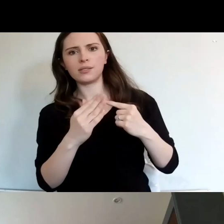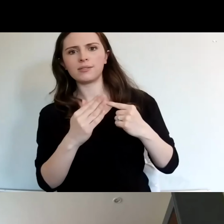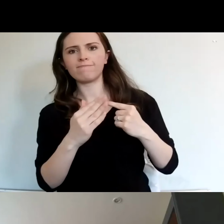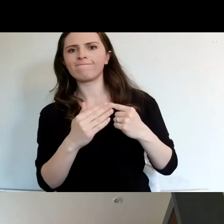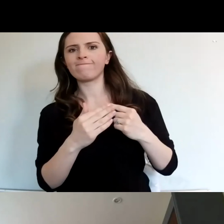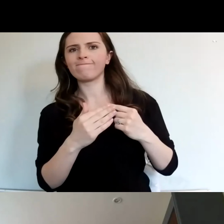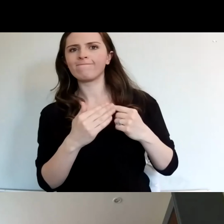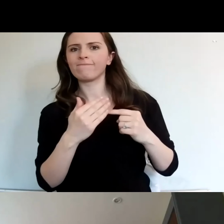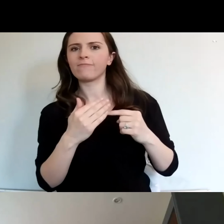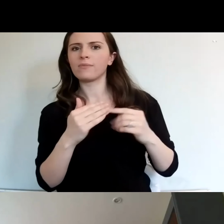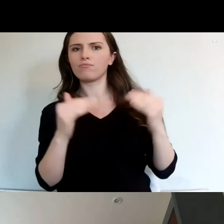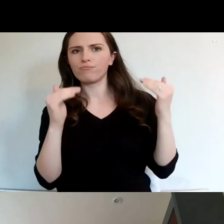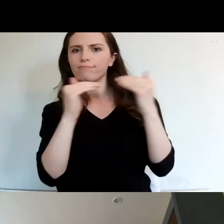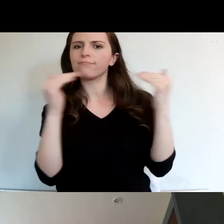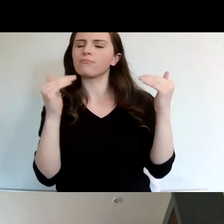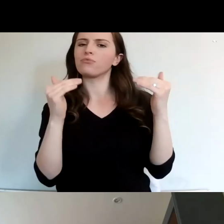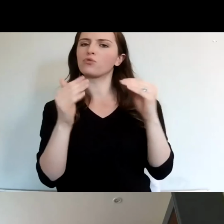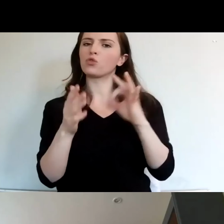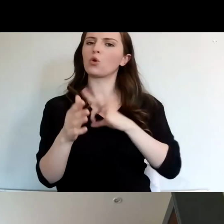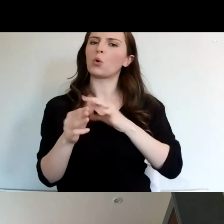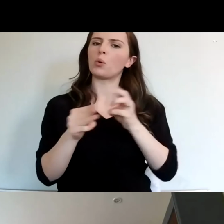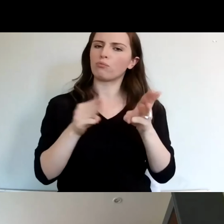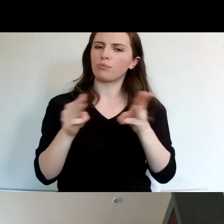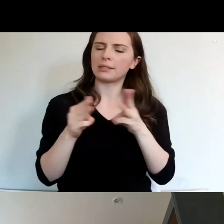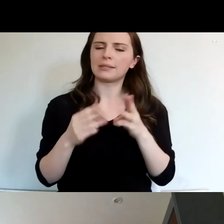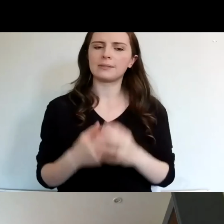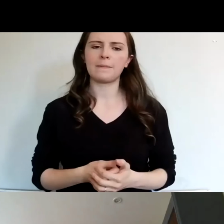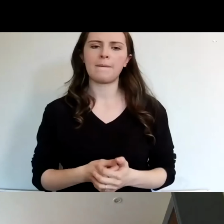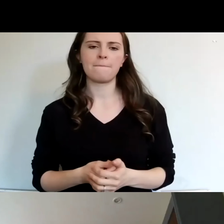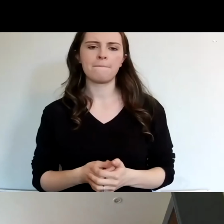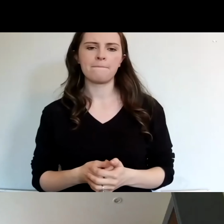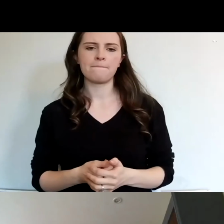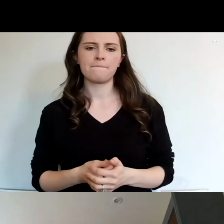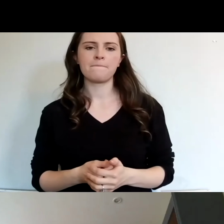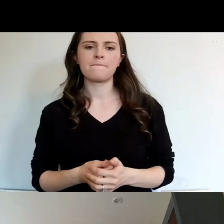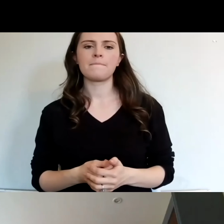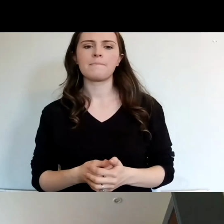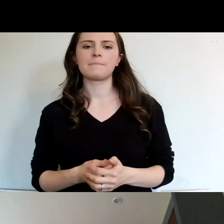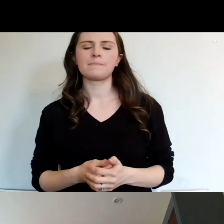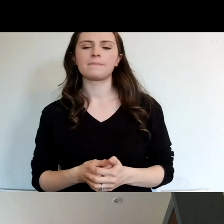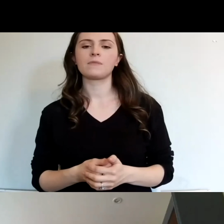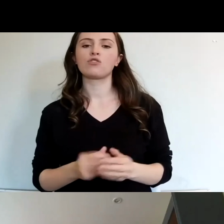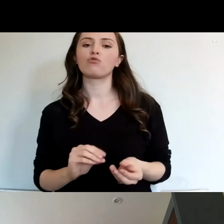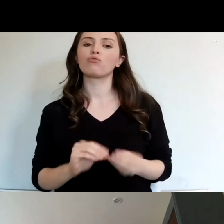on good practice in the area of Universal Design. The importance of creating disability inclusive workplaces,